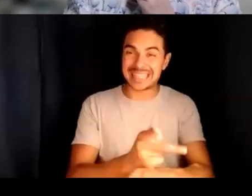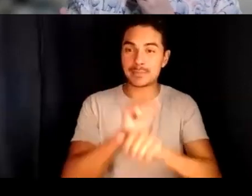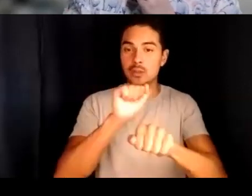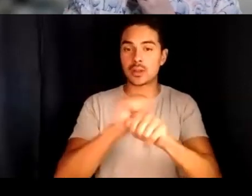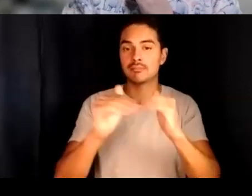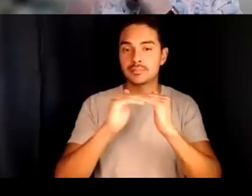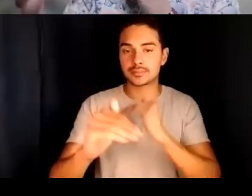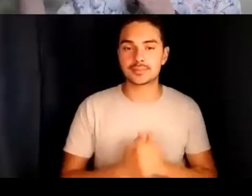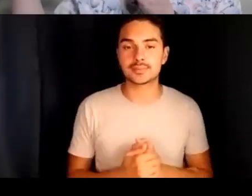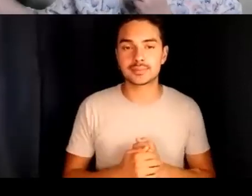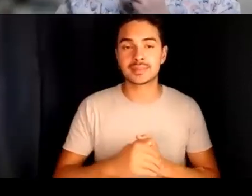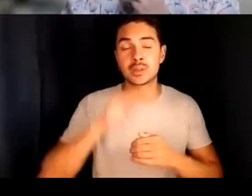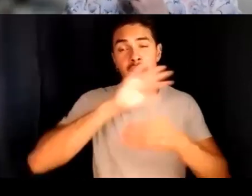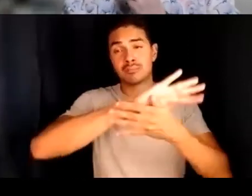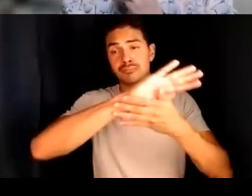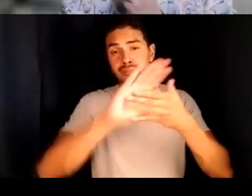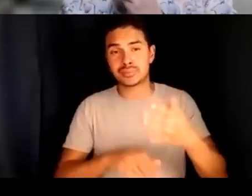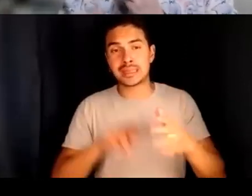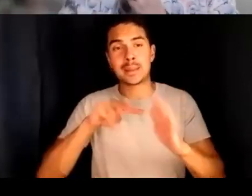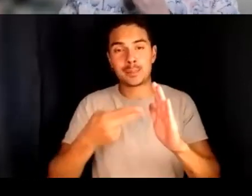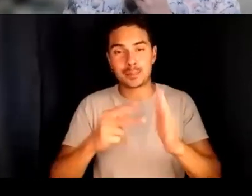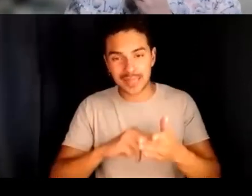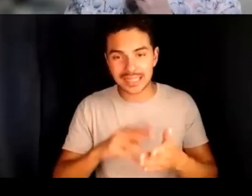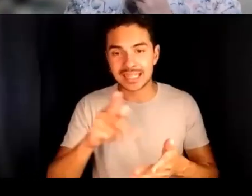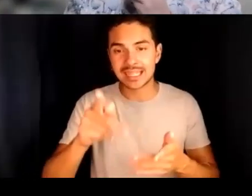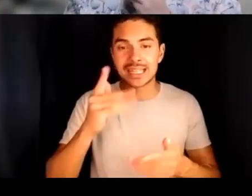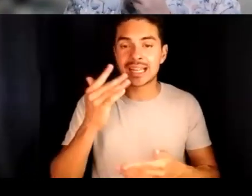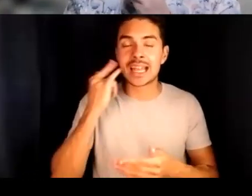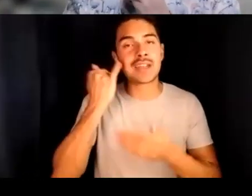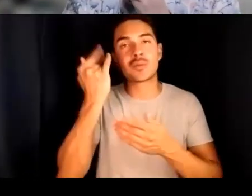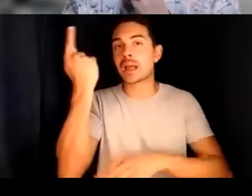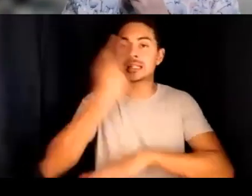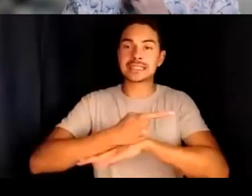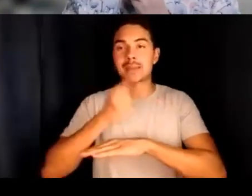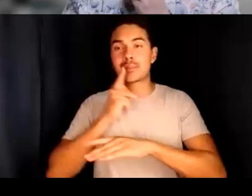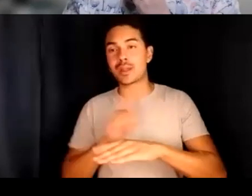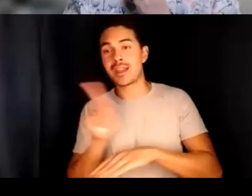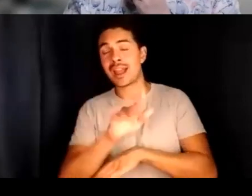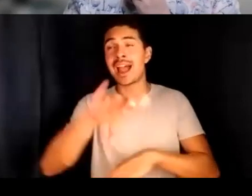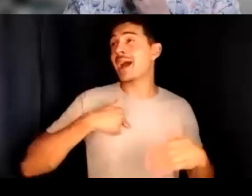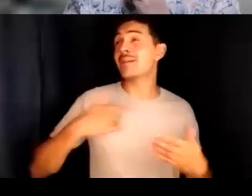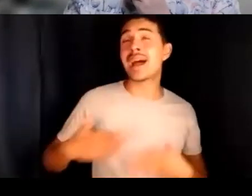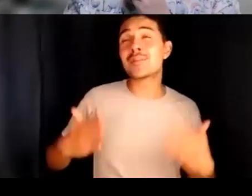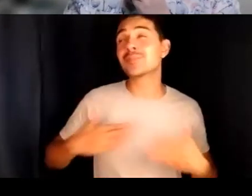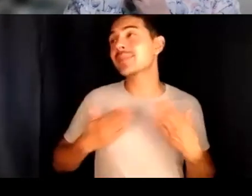without assuming that all days in the future will be good. And that can be affirming for people